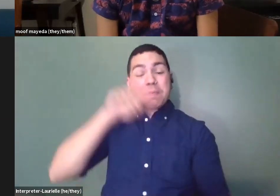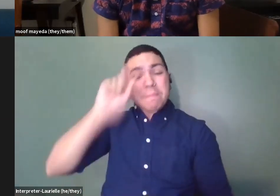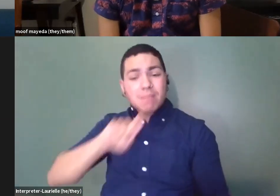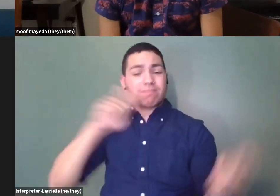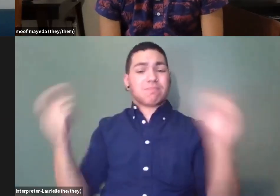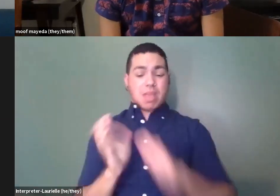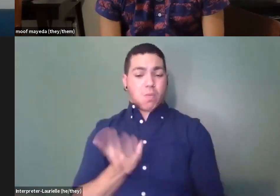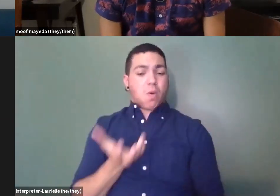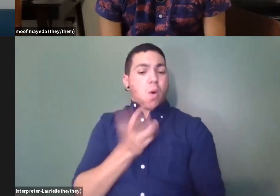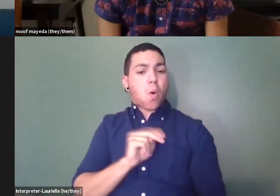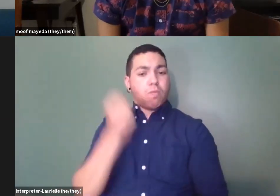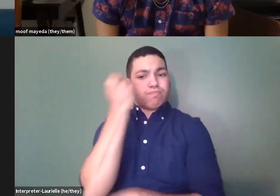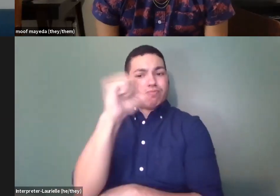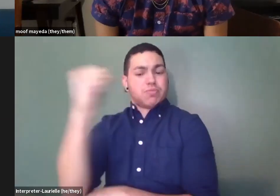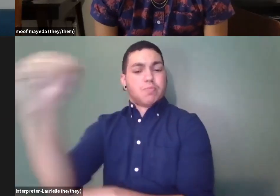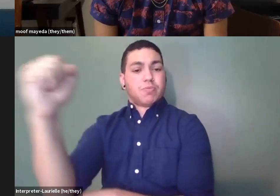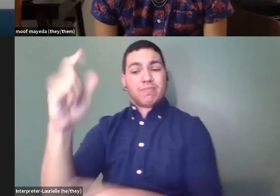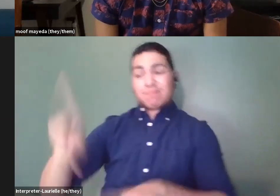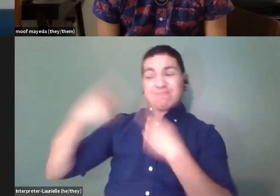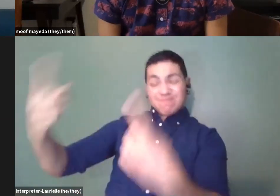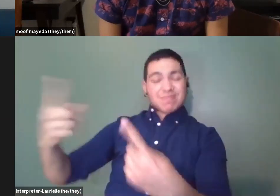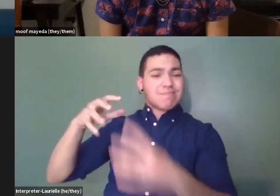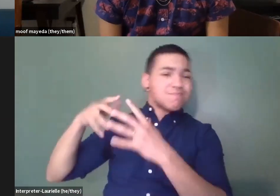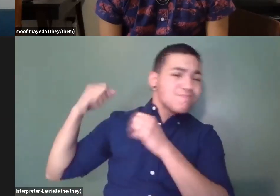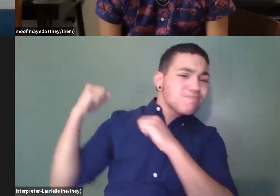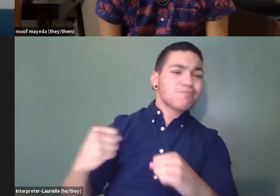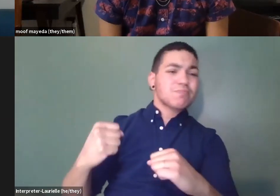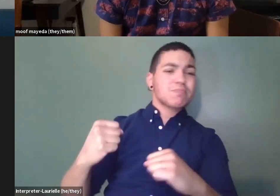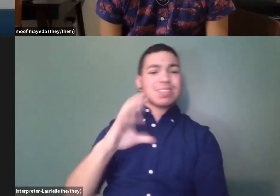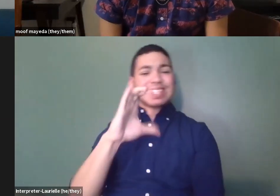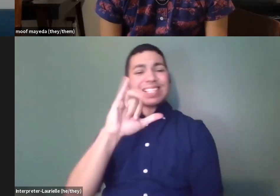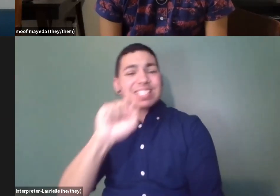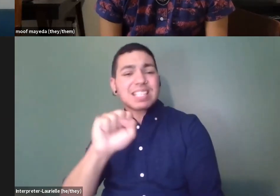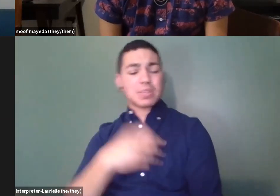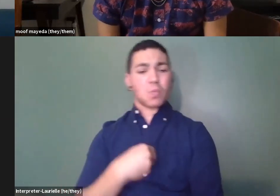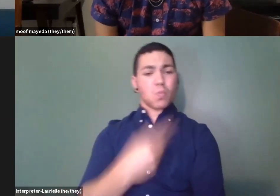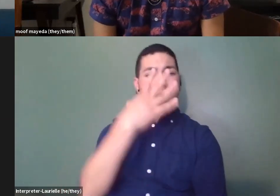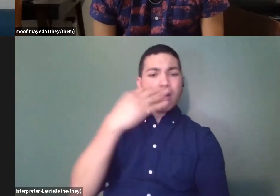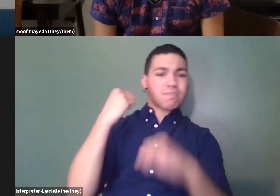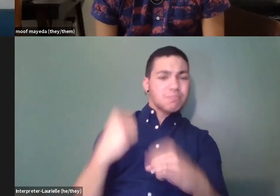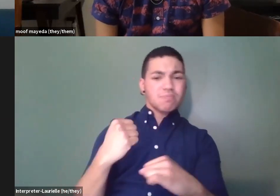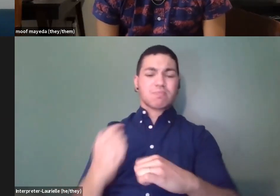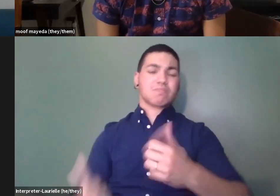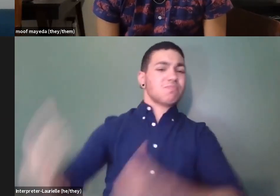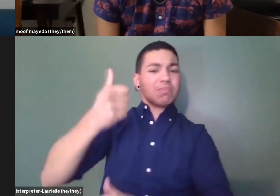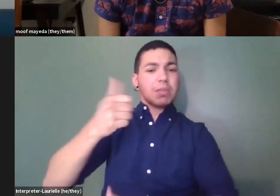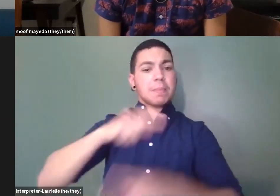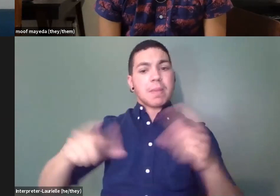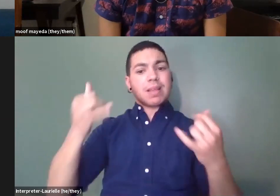make our broader communities more equitable too. I think we need to invest more time and energy and money in